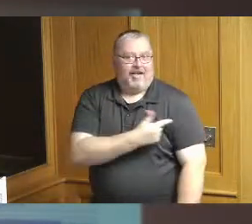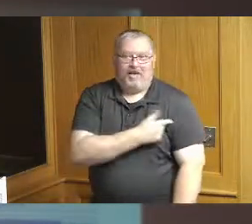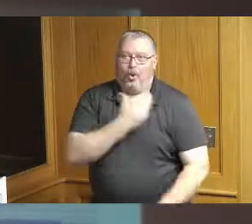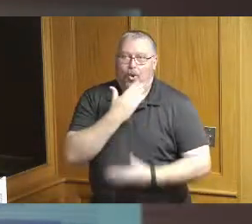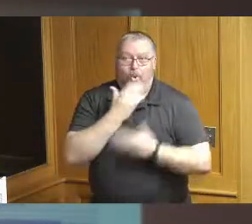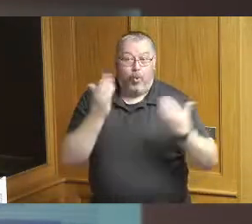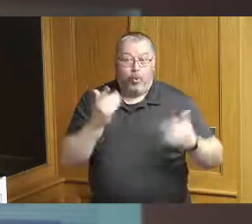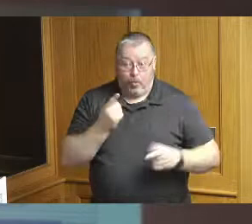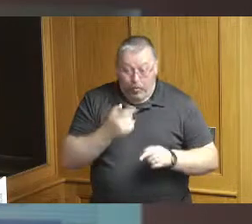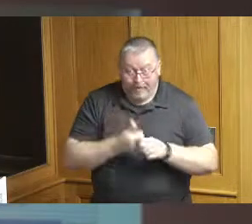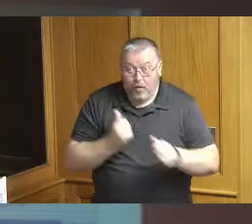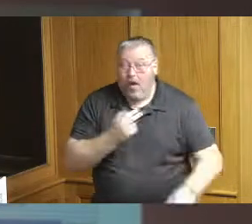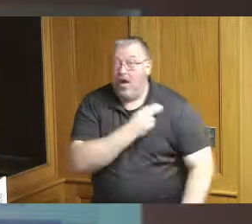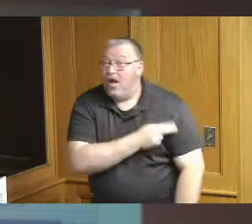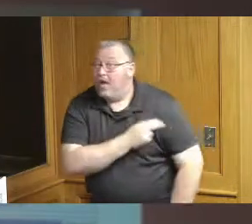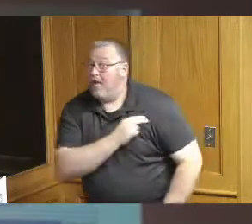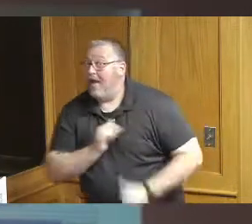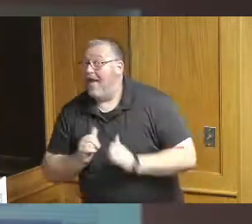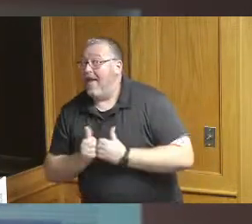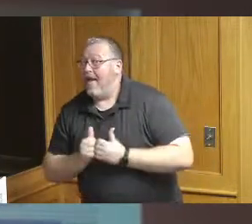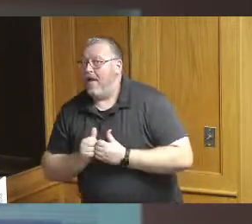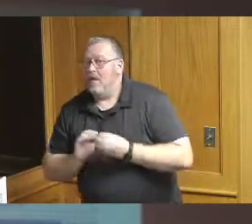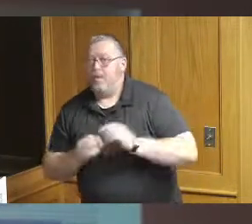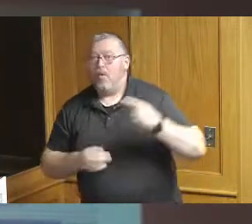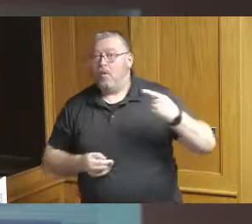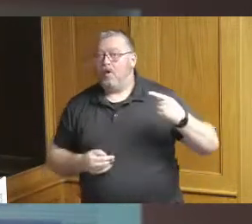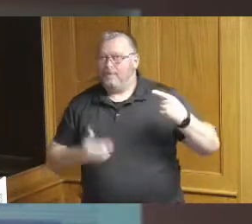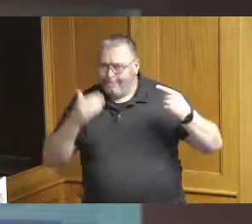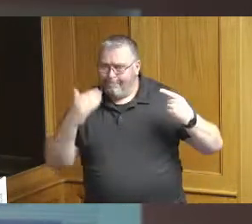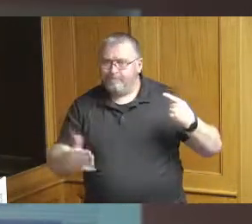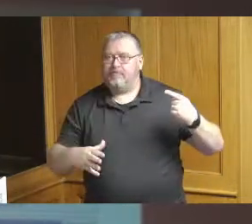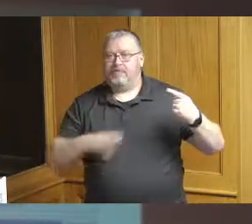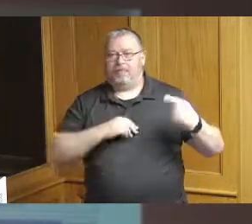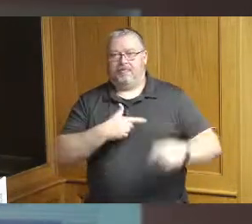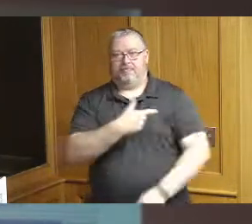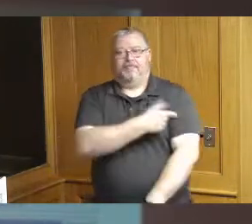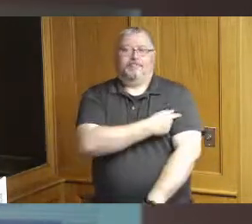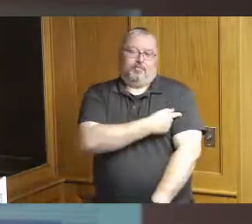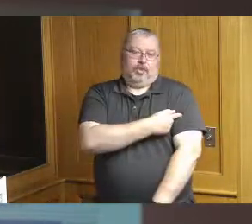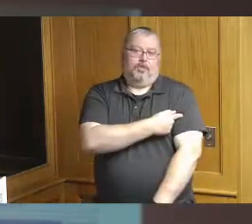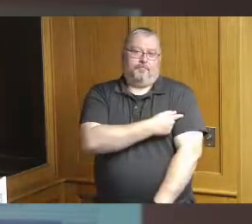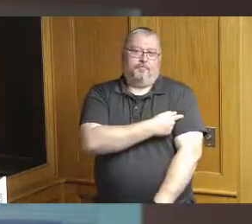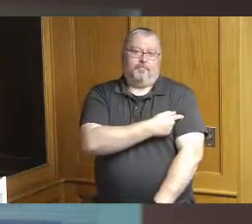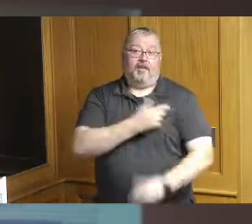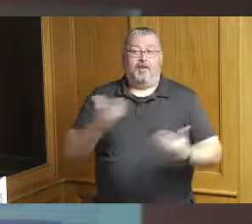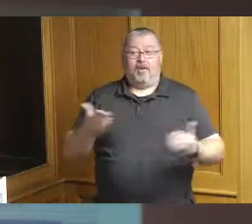to stay out of the hospital the number one way to do so is get vaccinated here in Hamilton County we